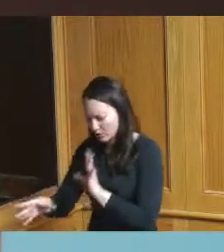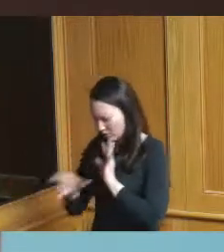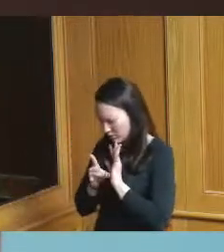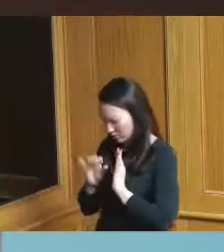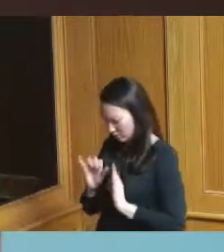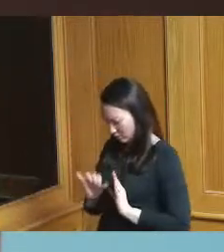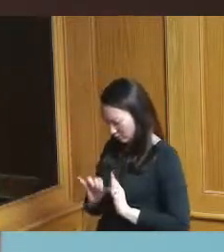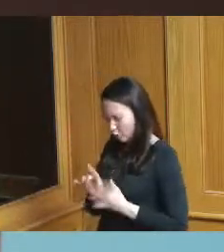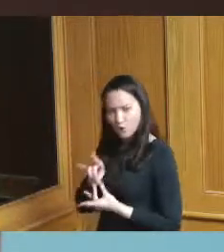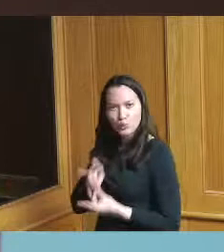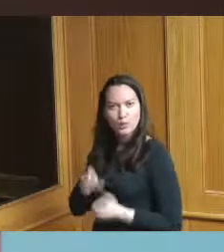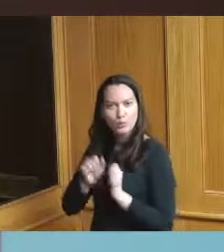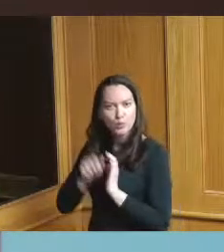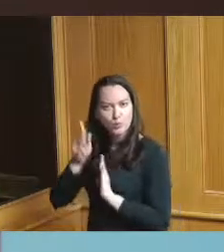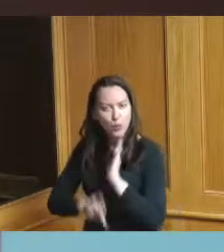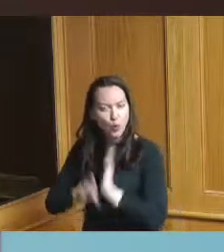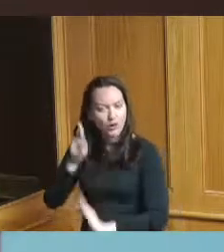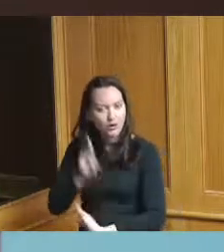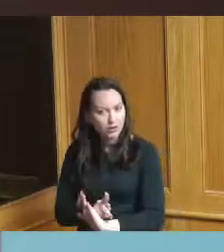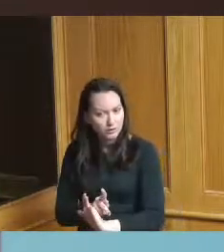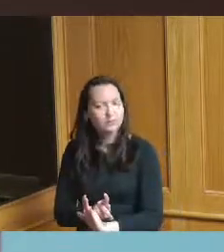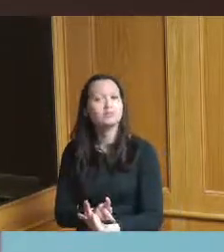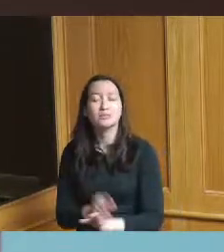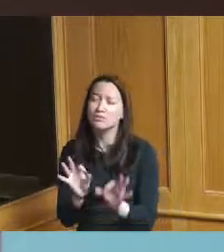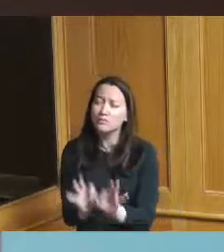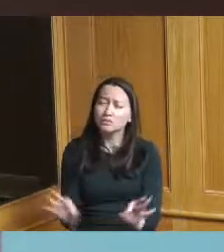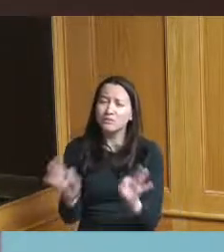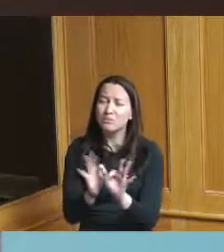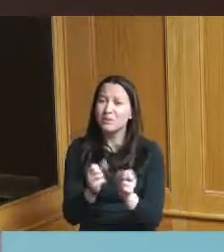these programs so I think that's important and then there's all the people that administer the